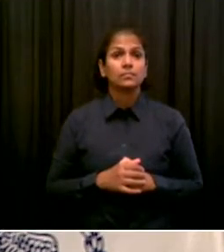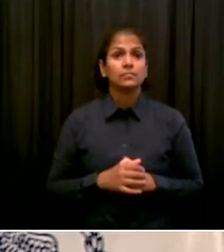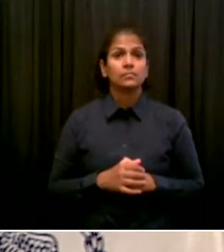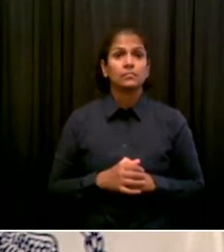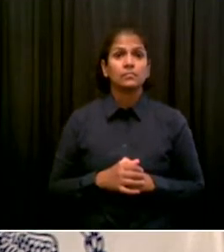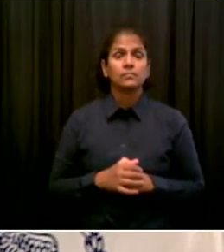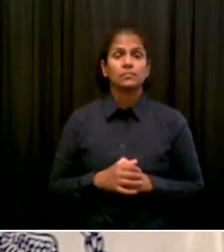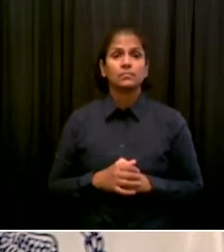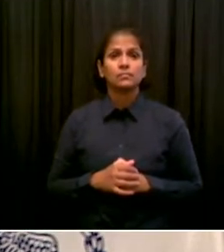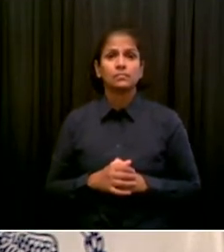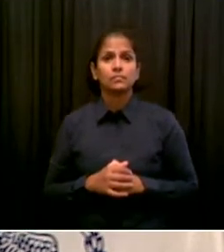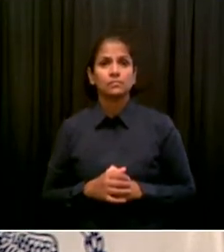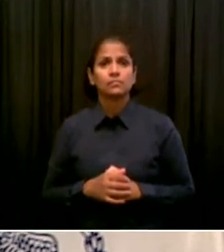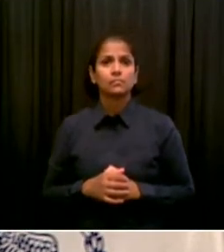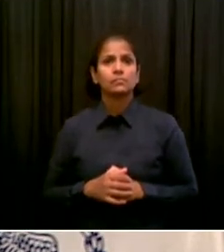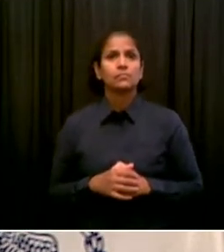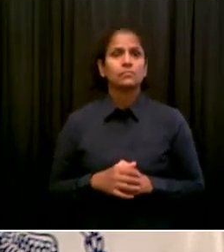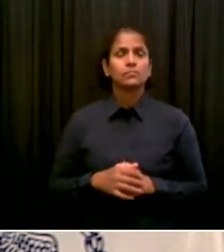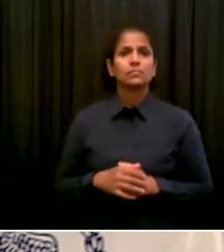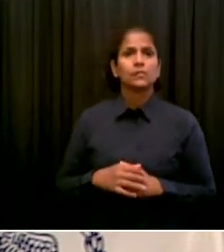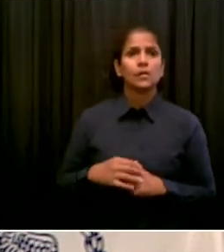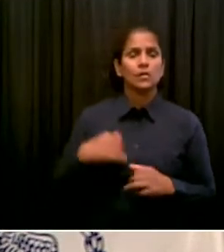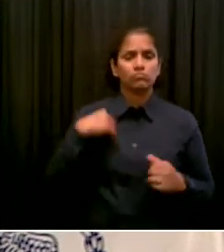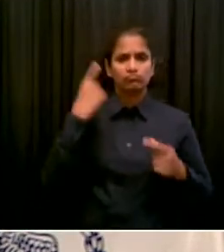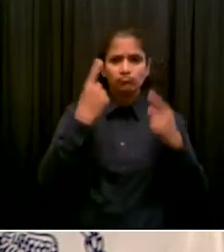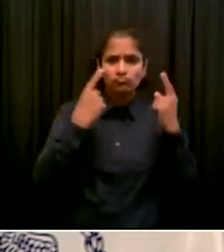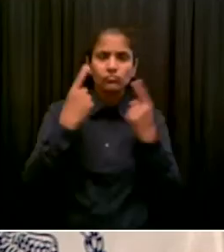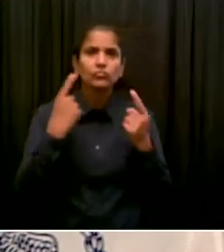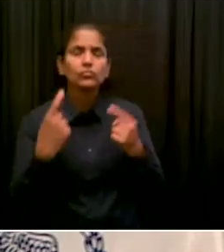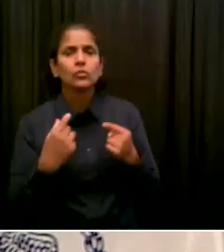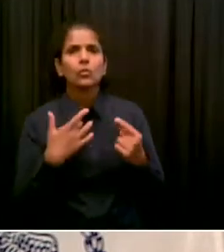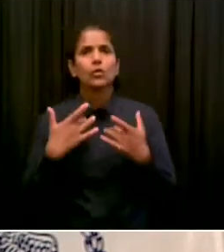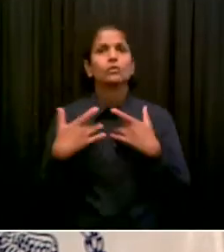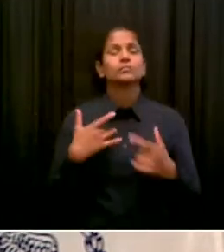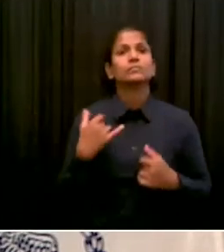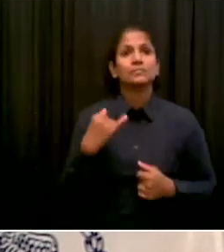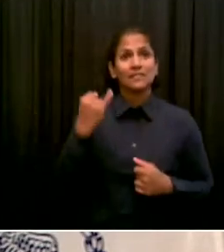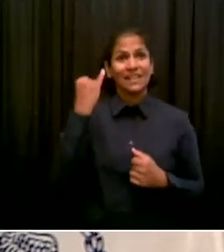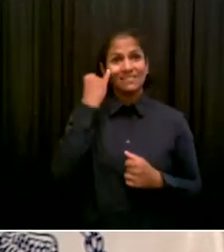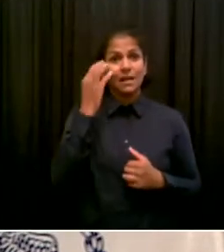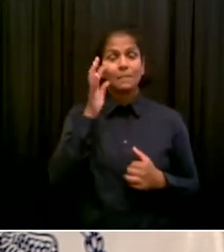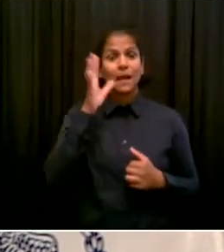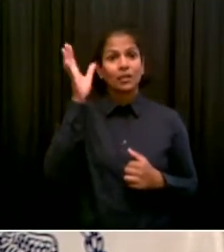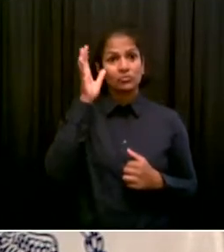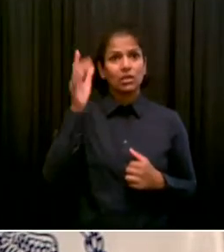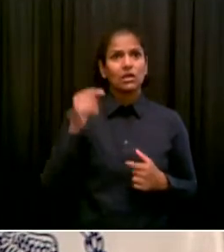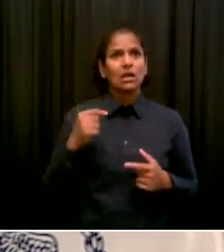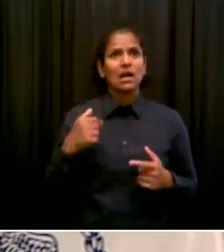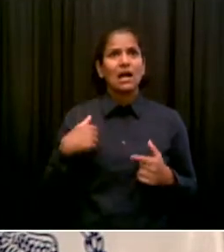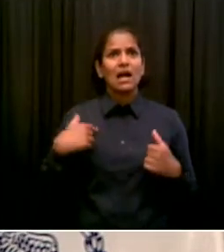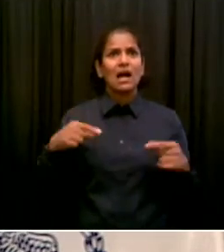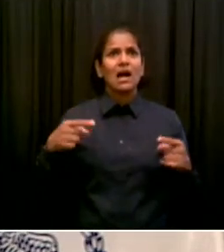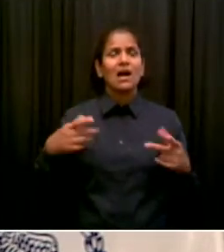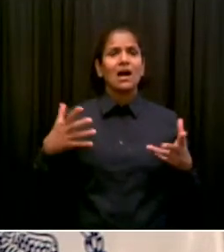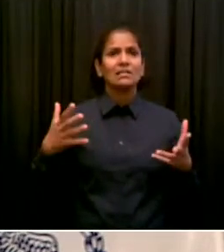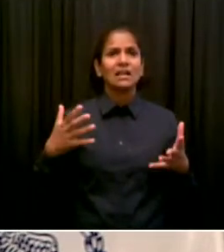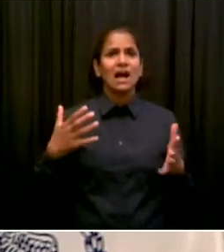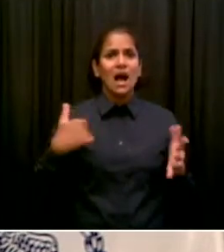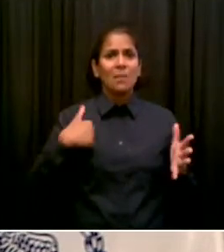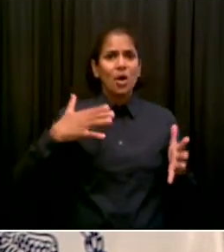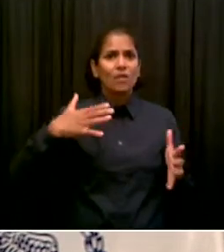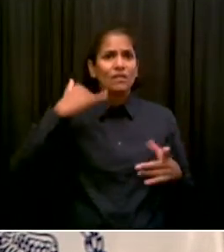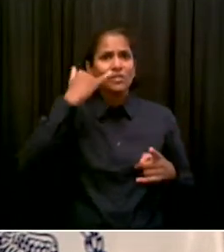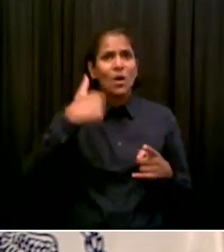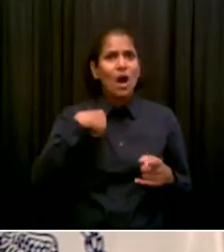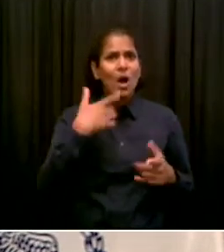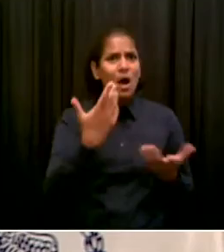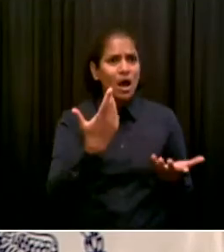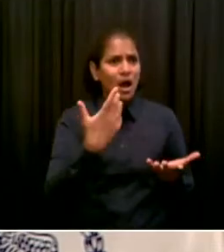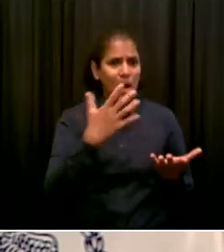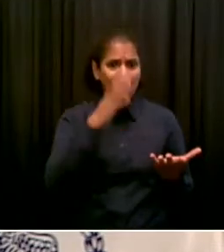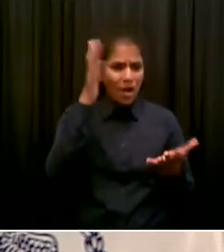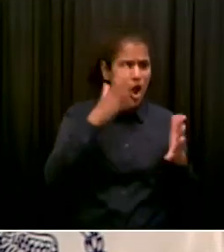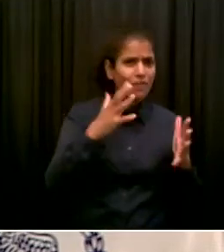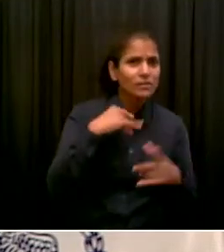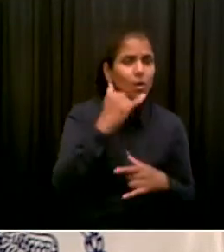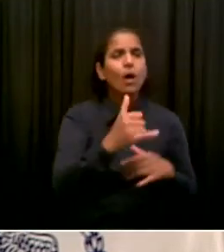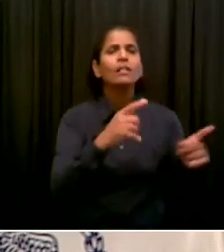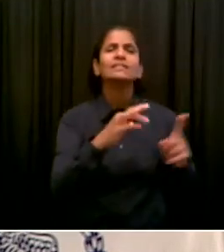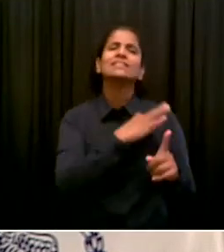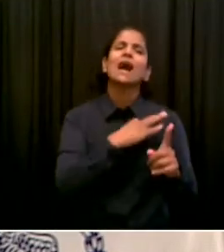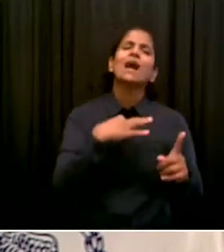WORKING EFFECTIVELY.